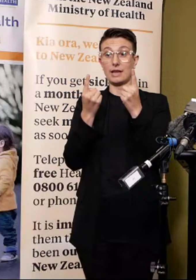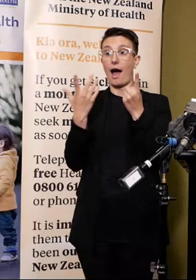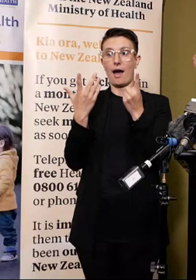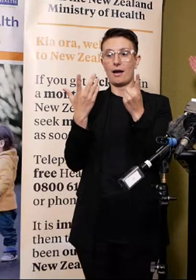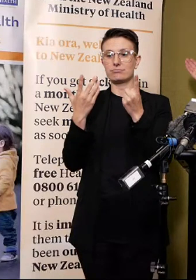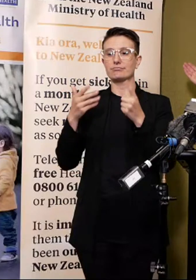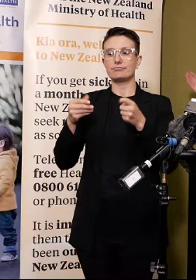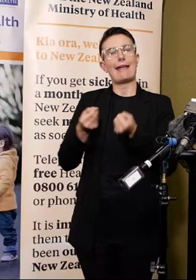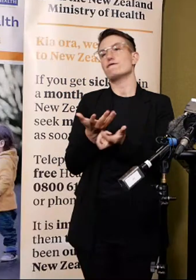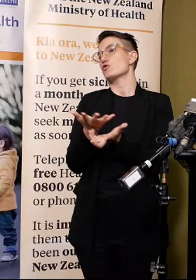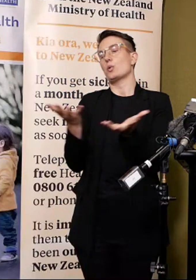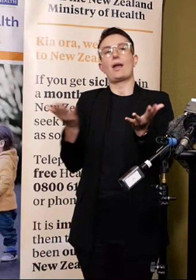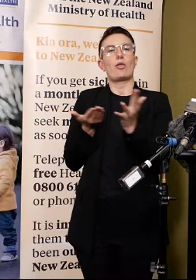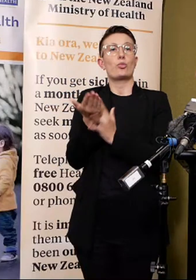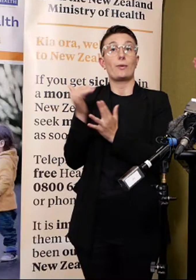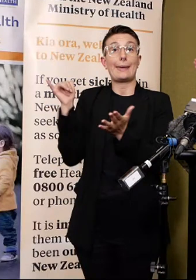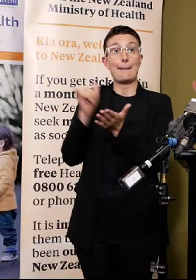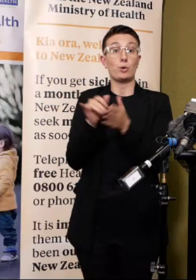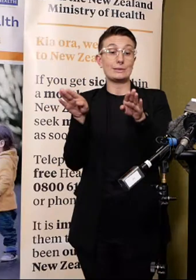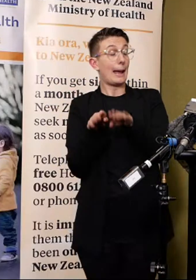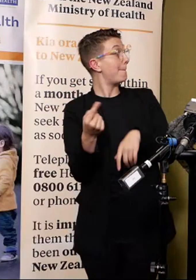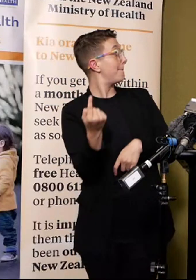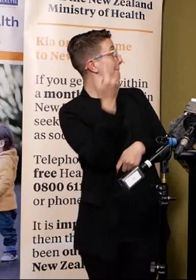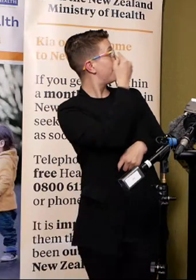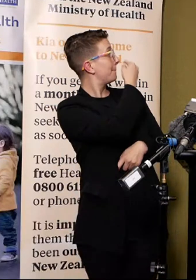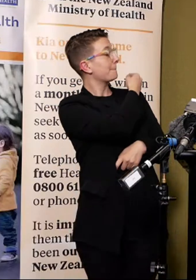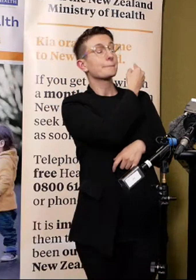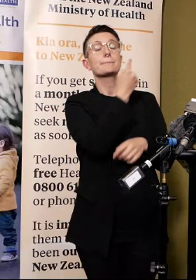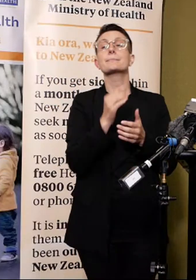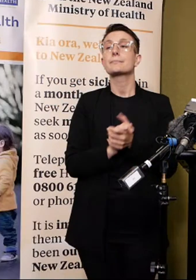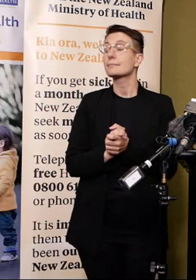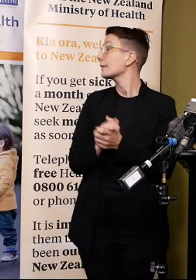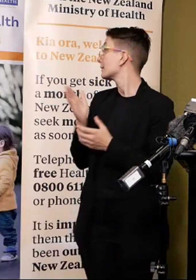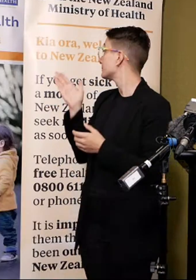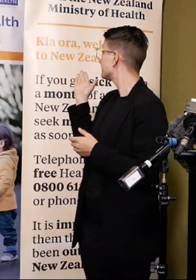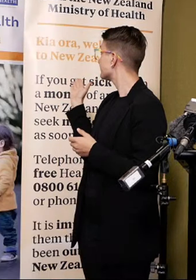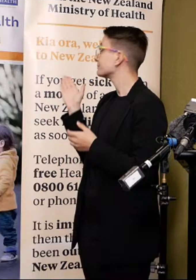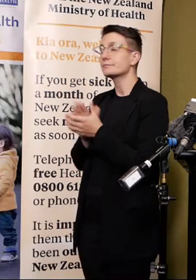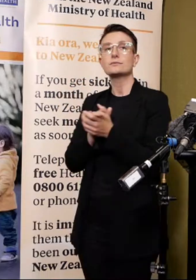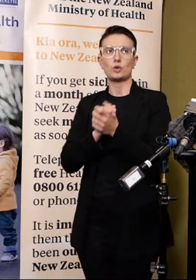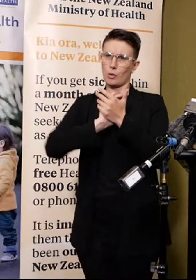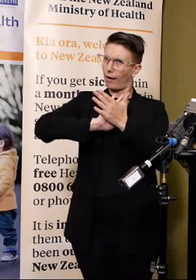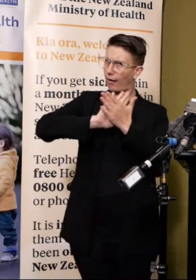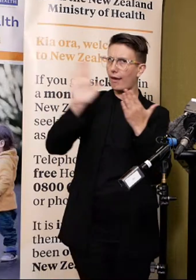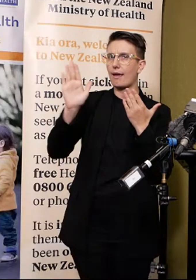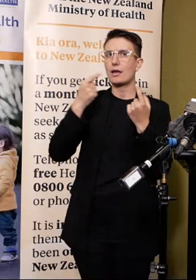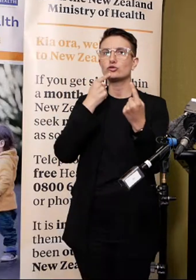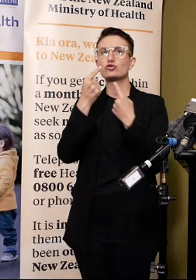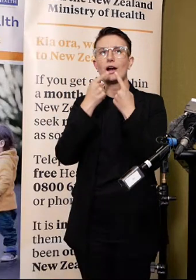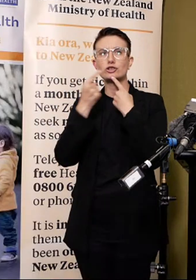And here I've got one right behind me here. You can see it's very clear. So these are very clear also in the airport